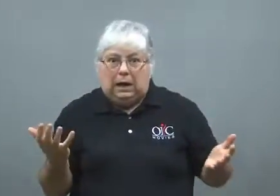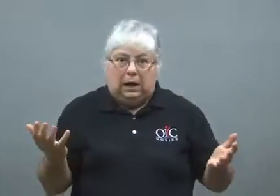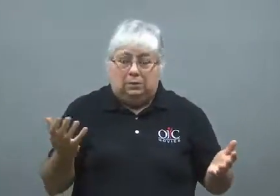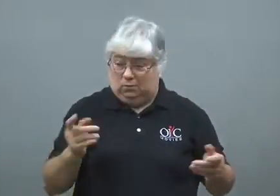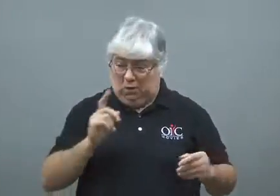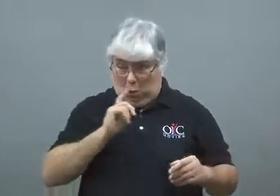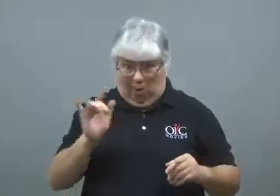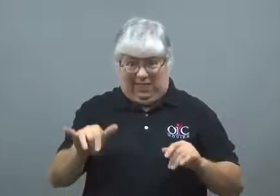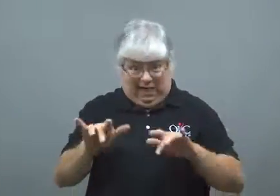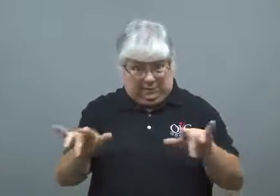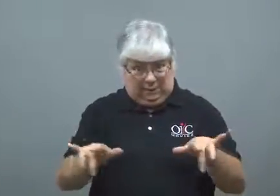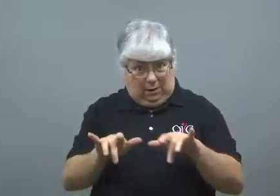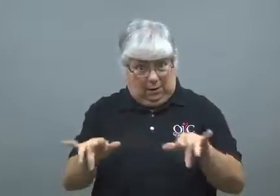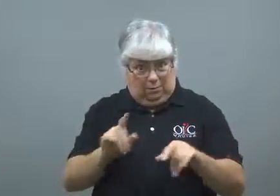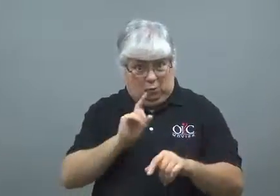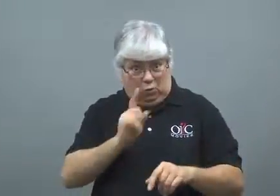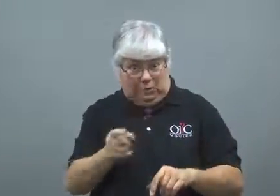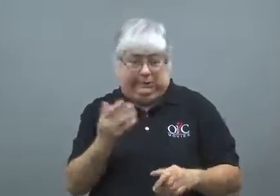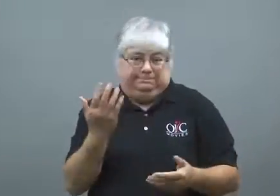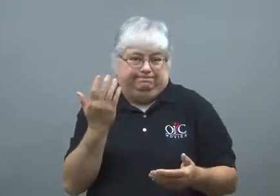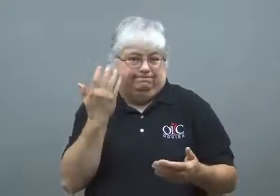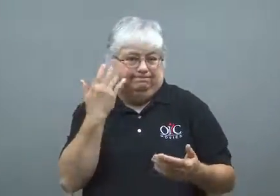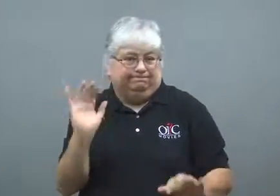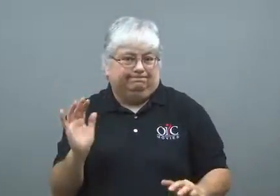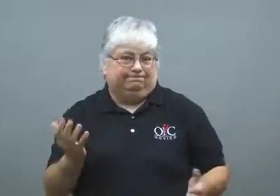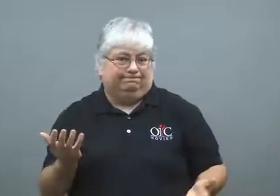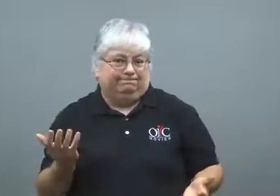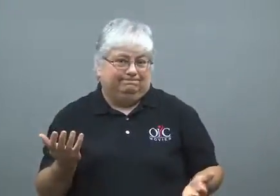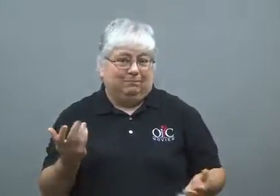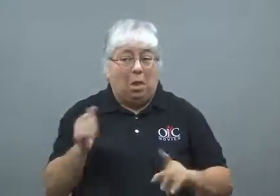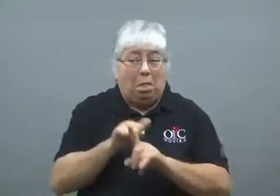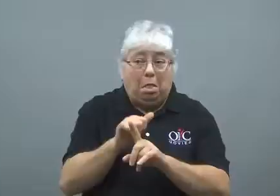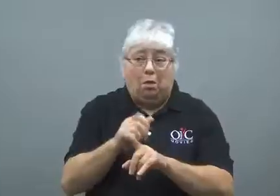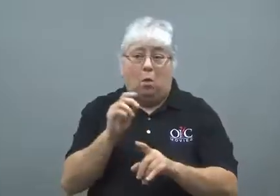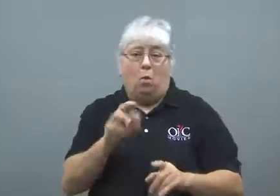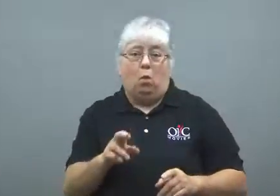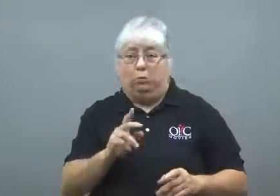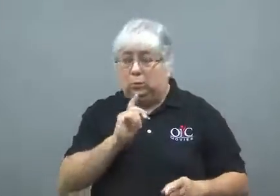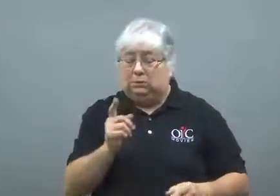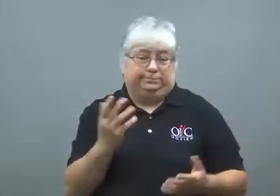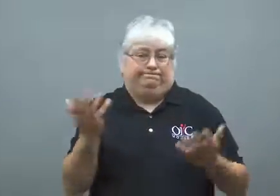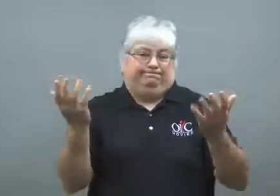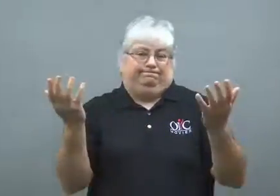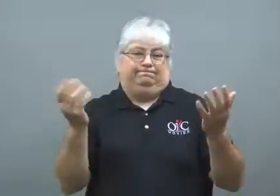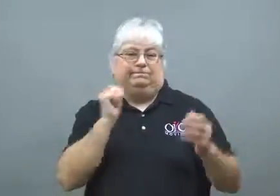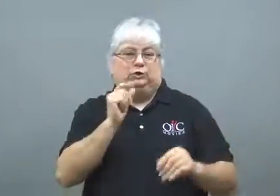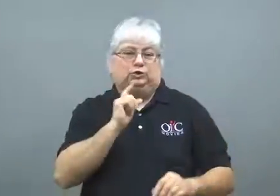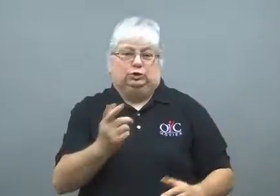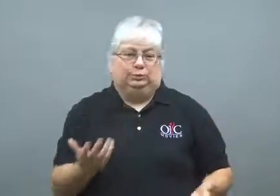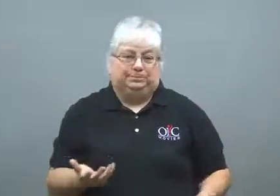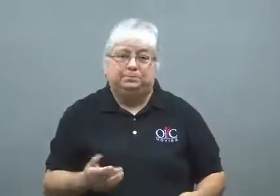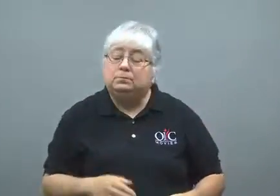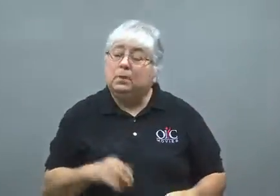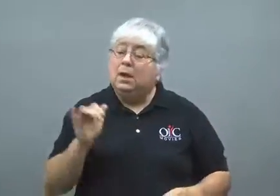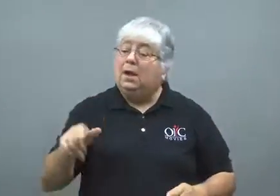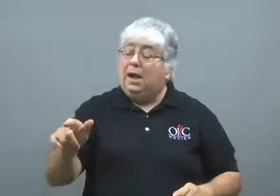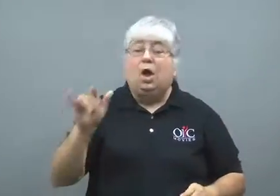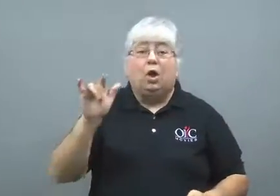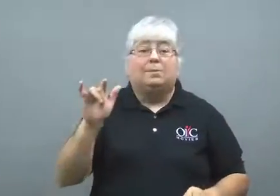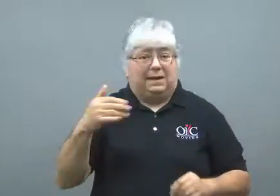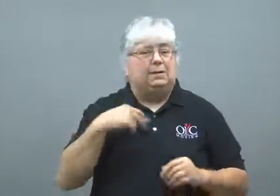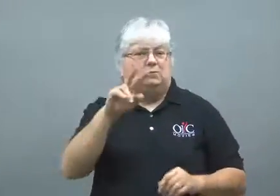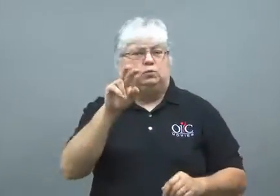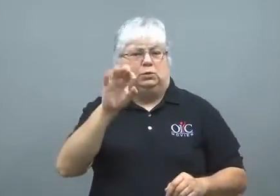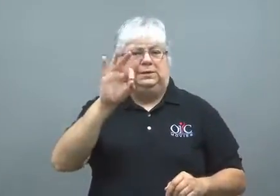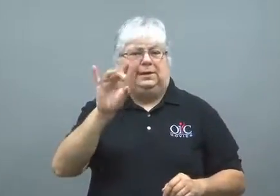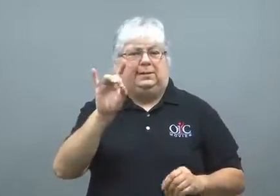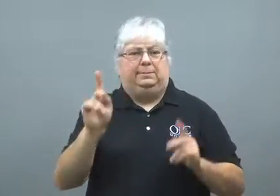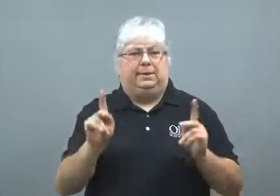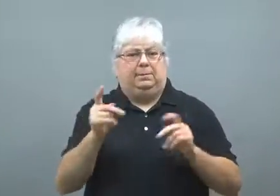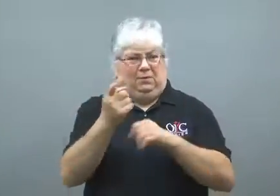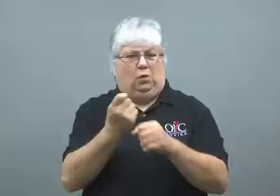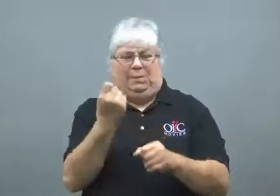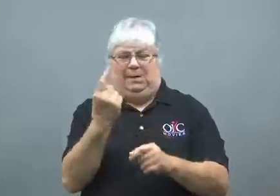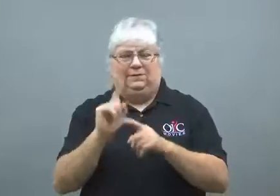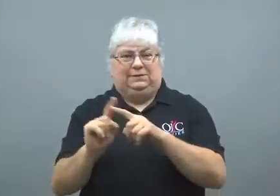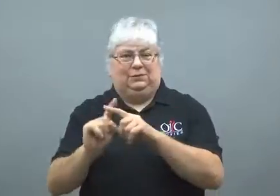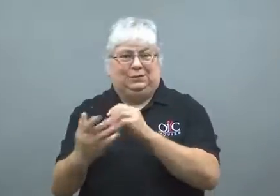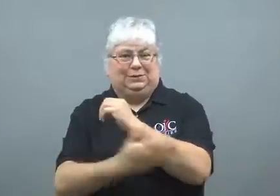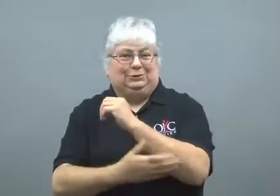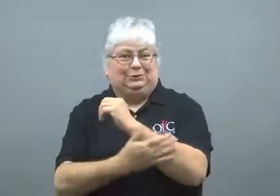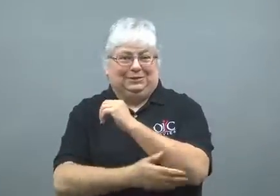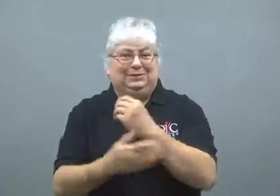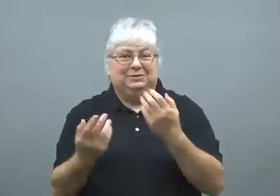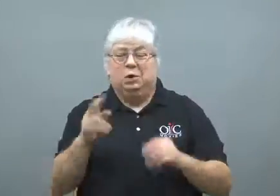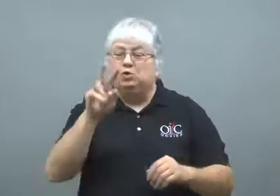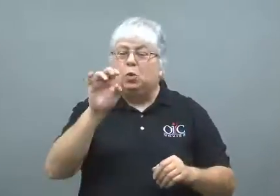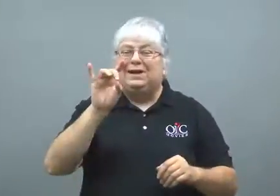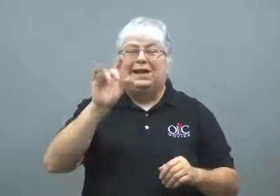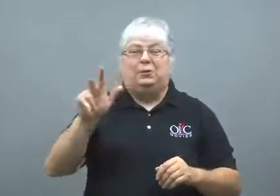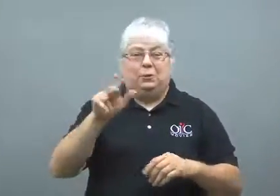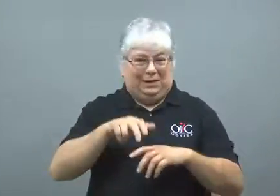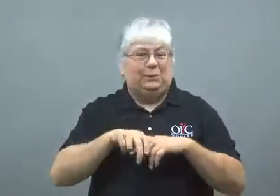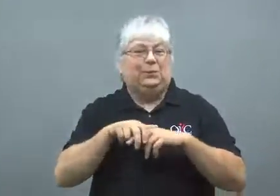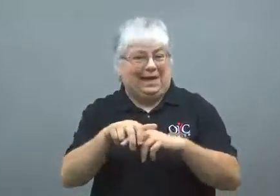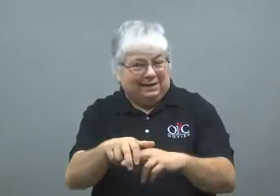Whether the tape is real or doctored remains to be seen.